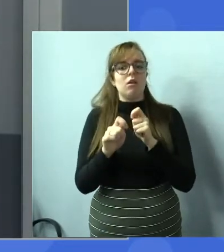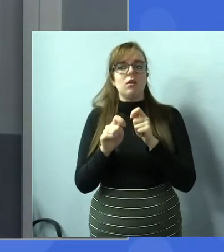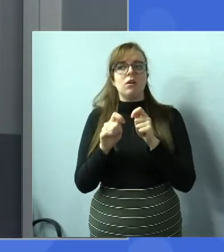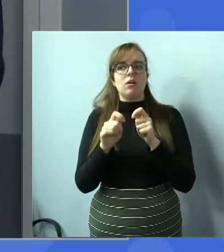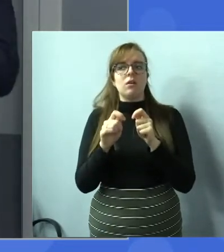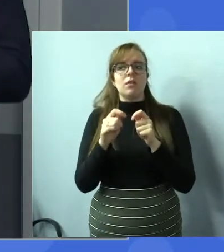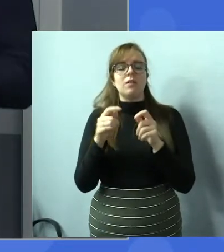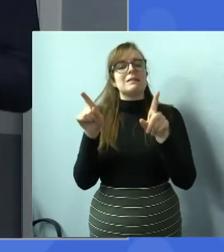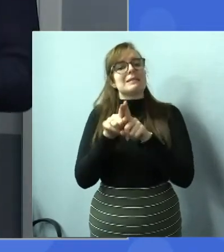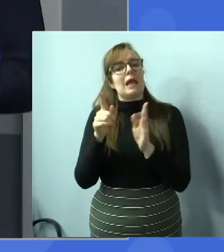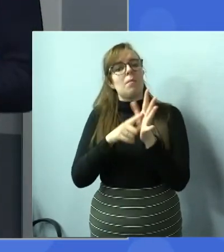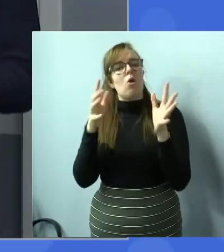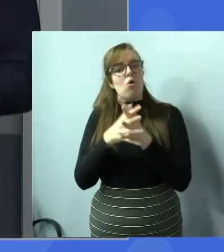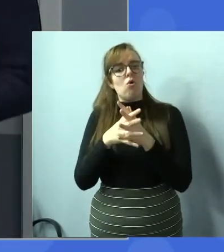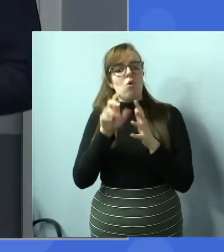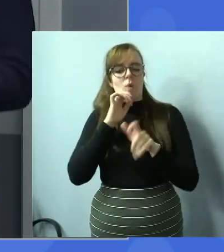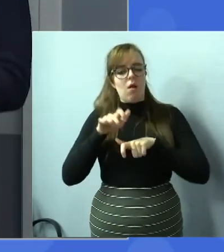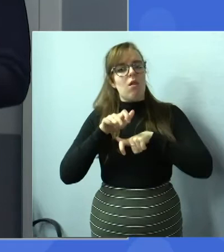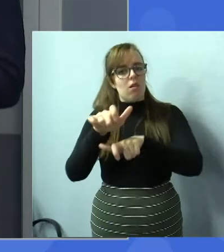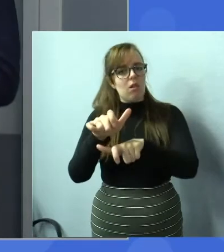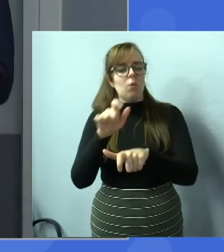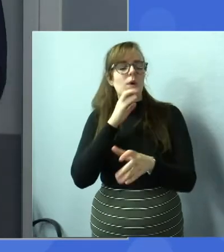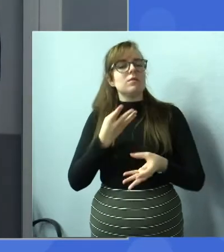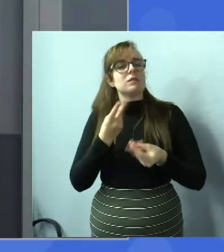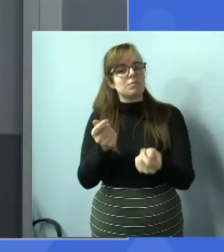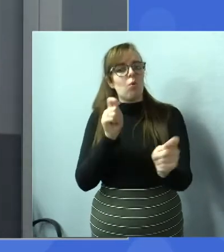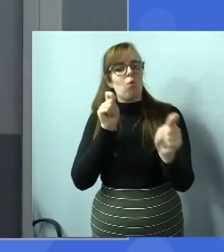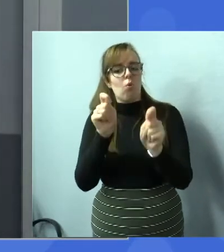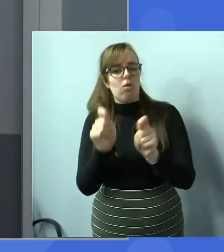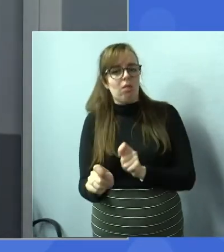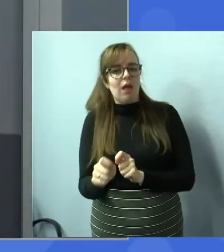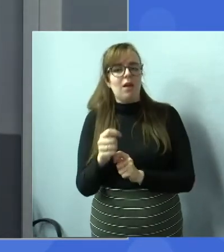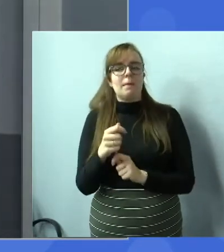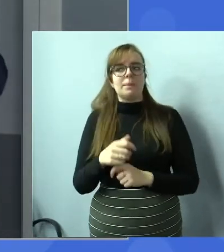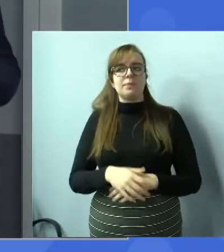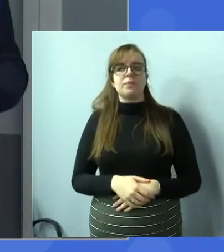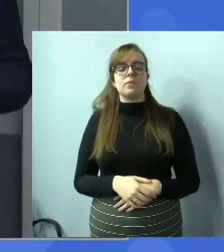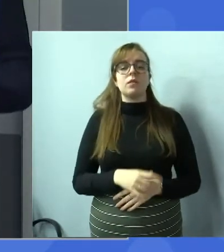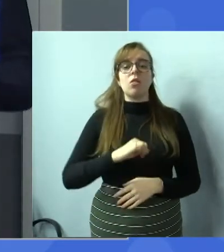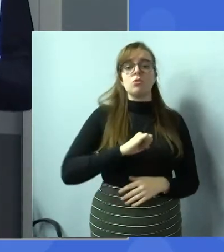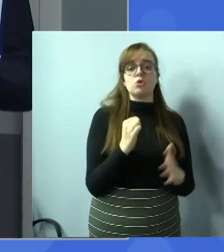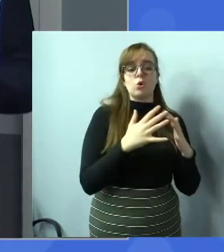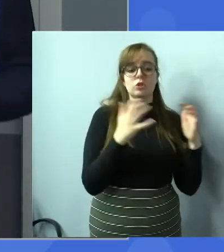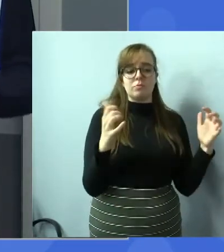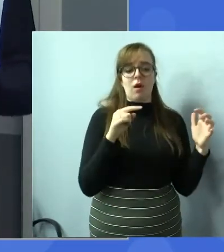break sets before to ensure a smooth transition and then we can unpack the bets of EU law that we don't like and the Scottish Parliament refused consent